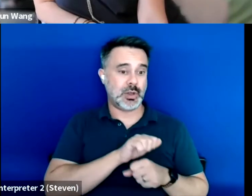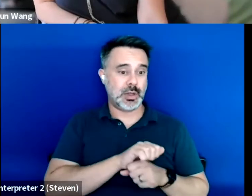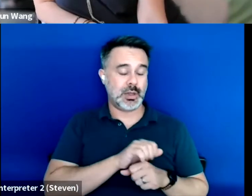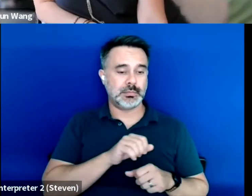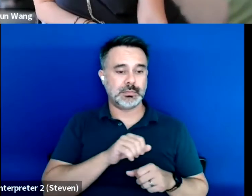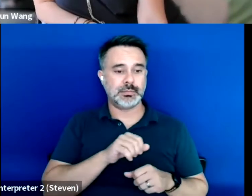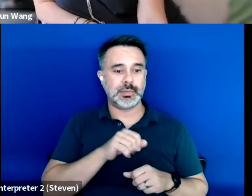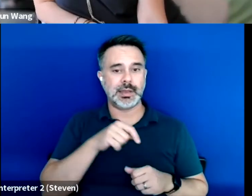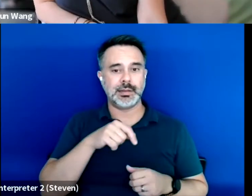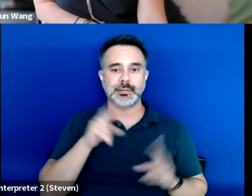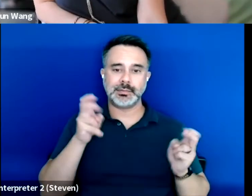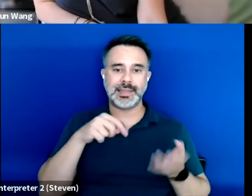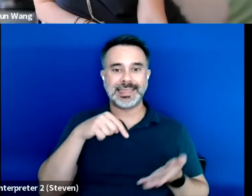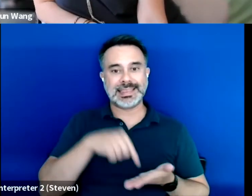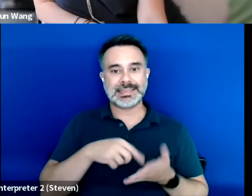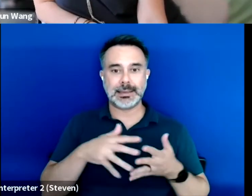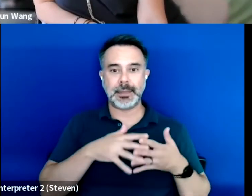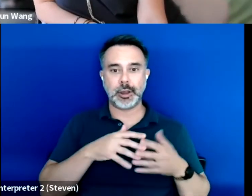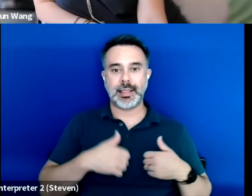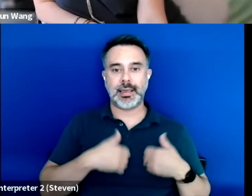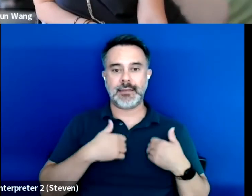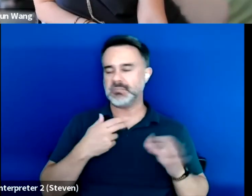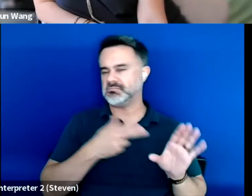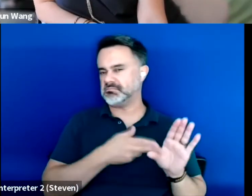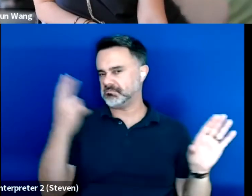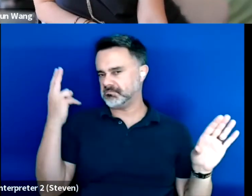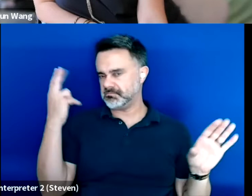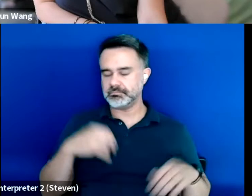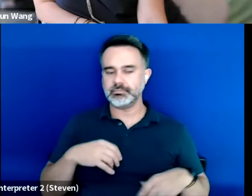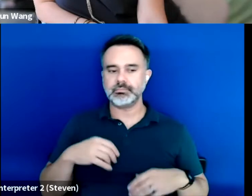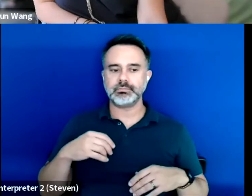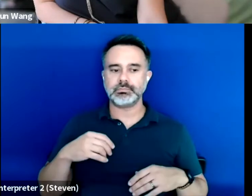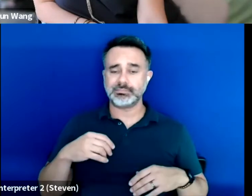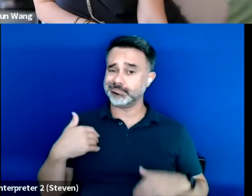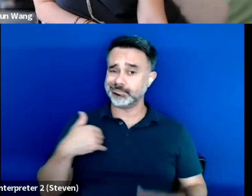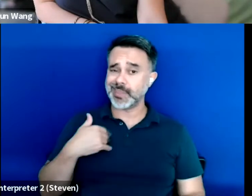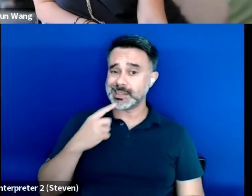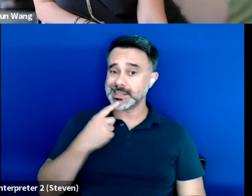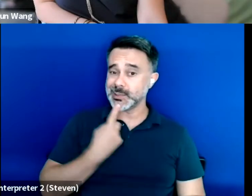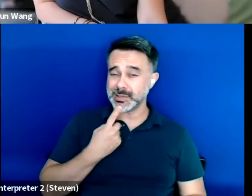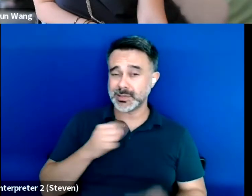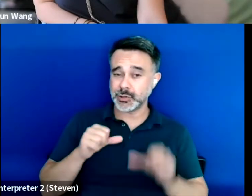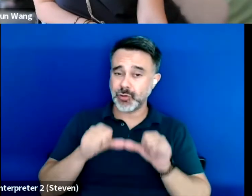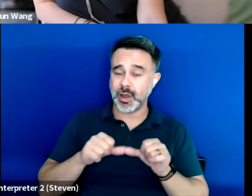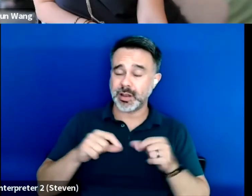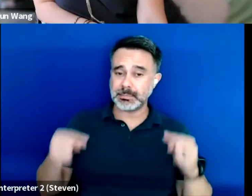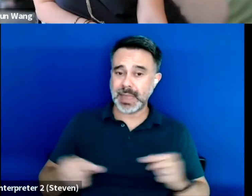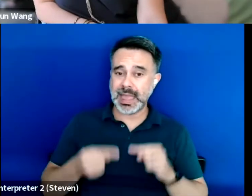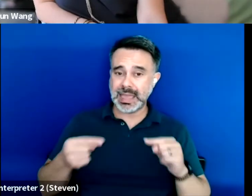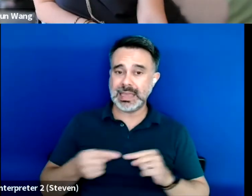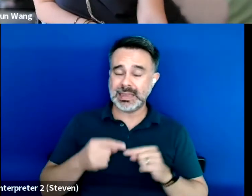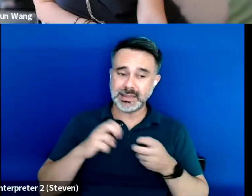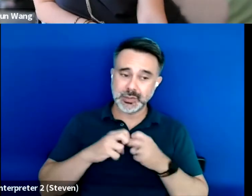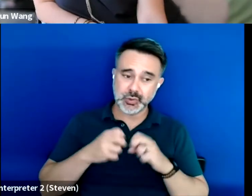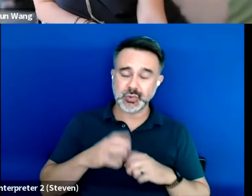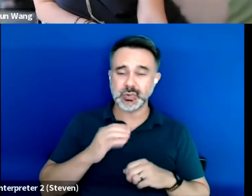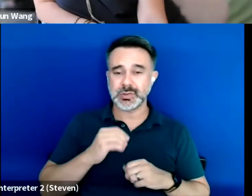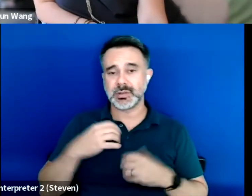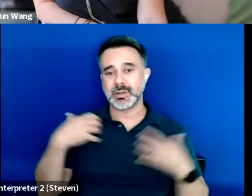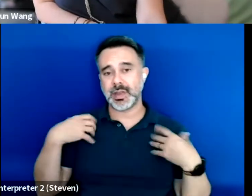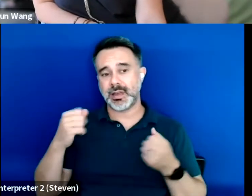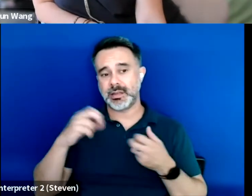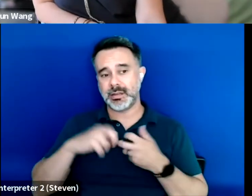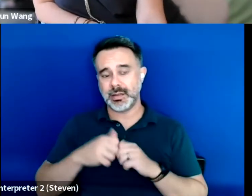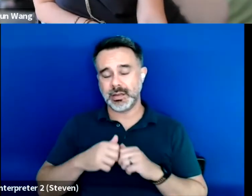Right? And I think that people are used to the disability itself being the conflict.